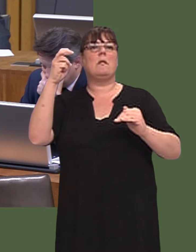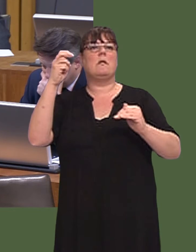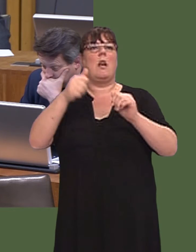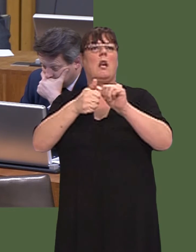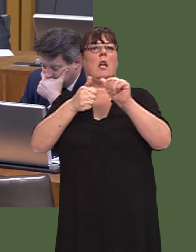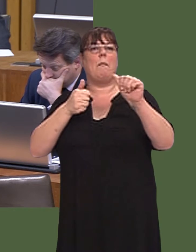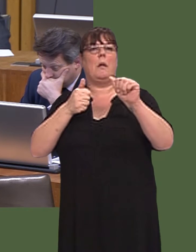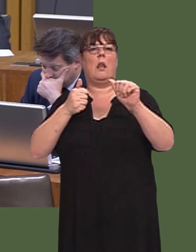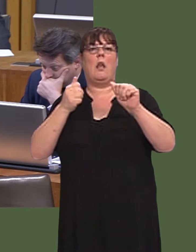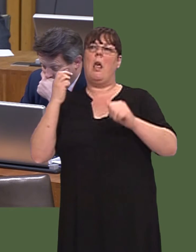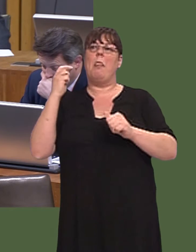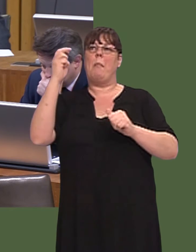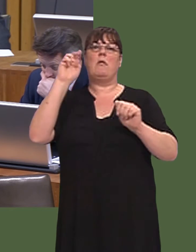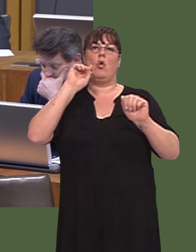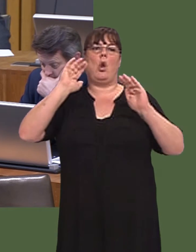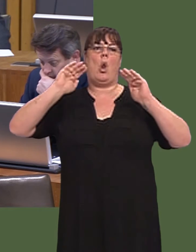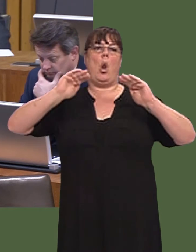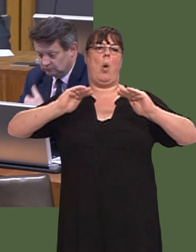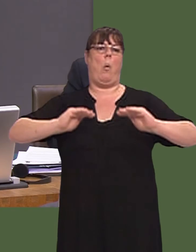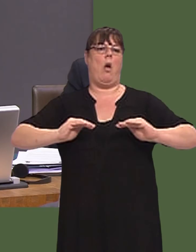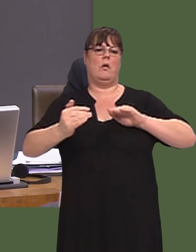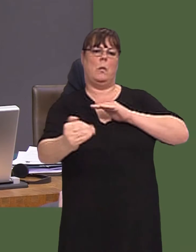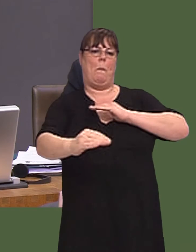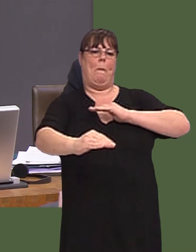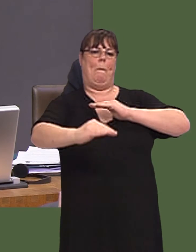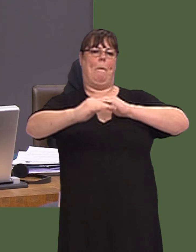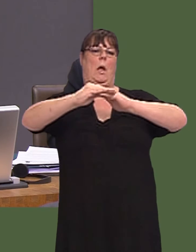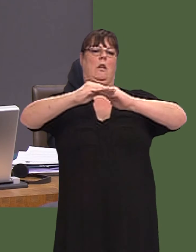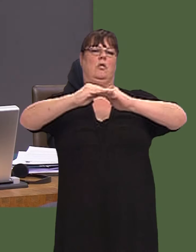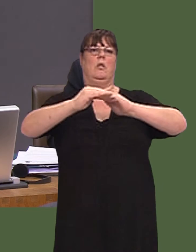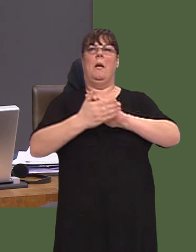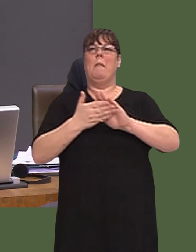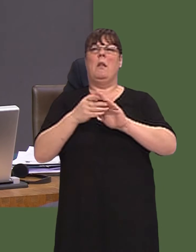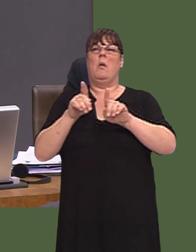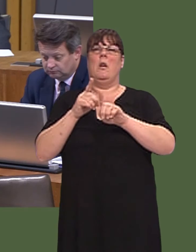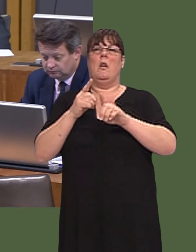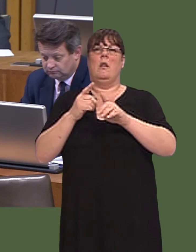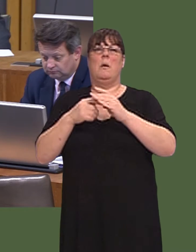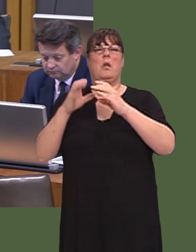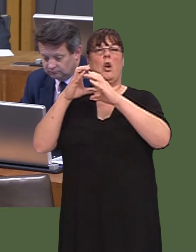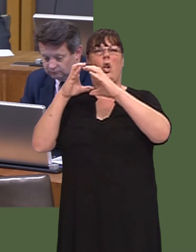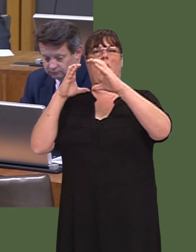They were, effectively, coaches with a seat that could be lowered onto the groundóquite